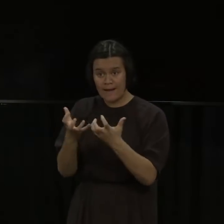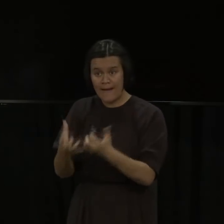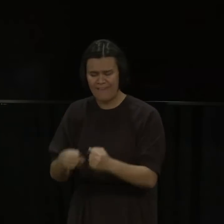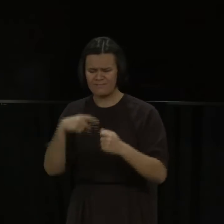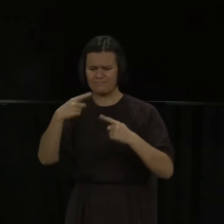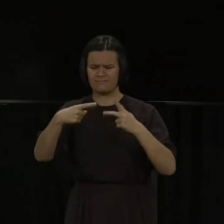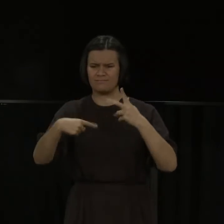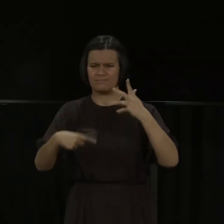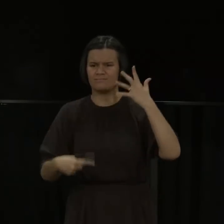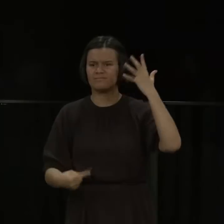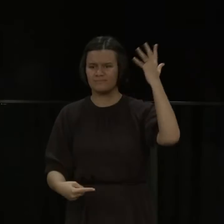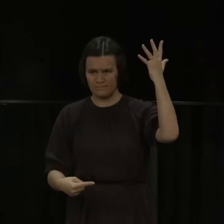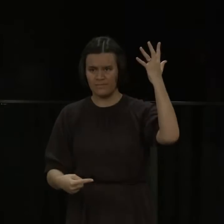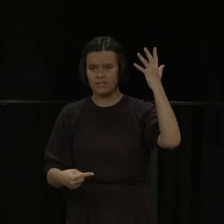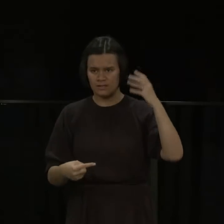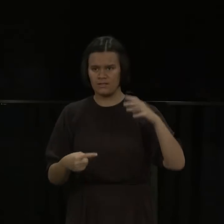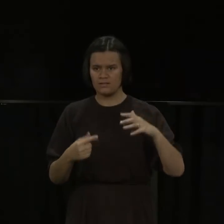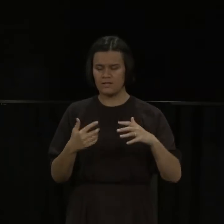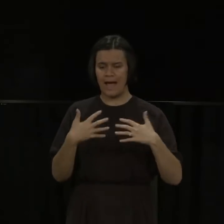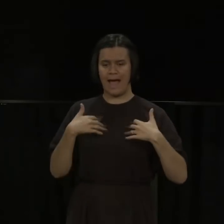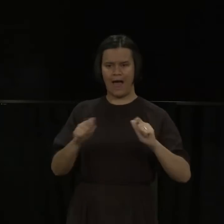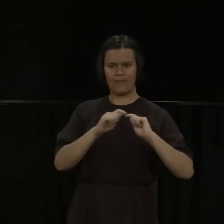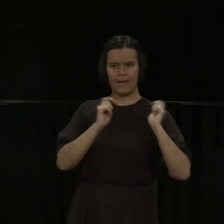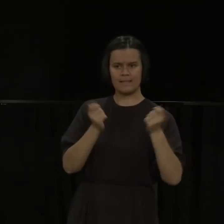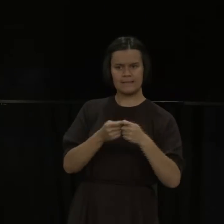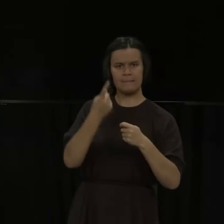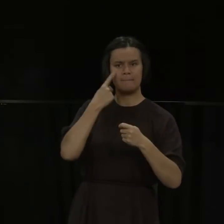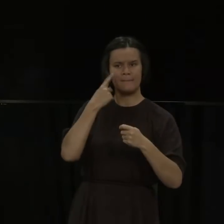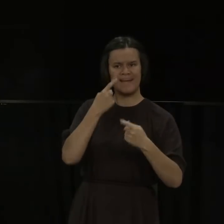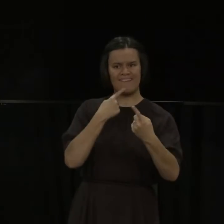are coming from that placed in New Zealand, the positivity rate that we are seeing at the New Zealand border, is a